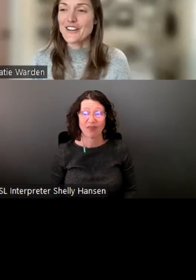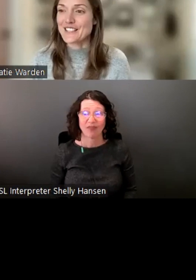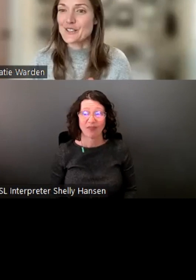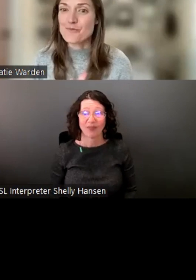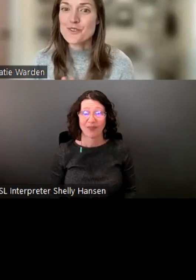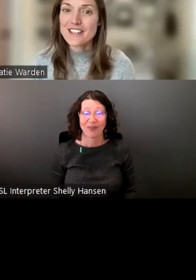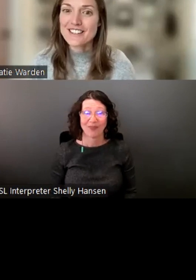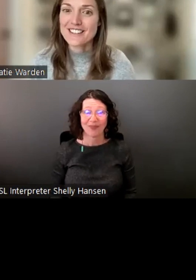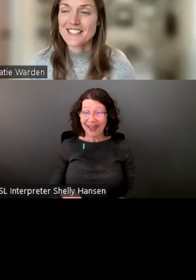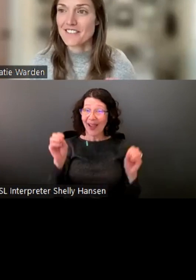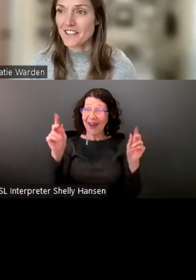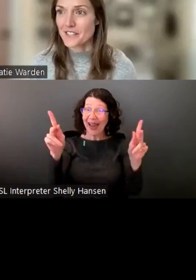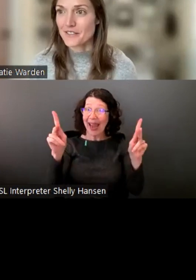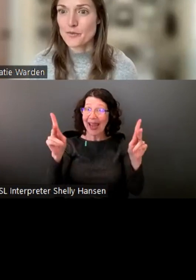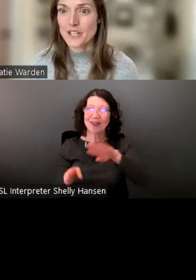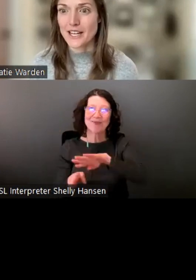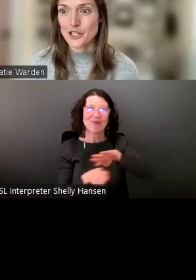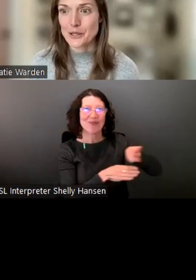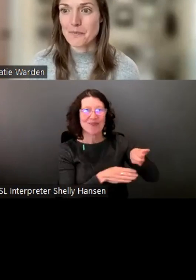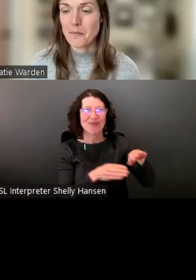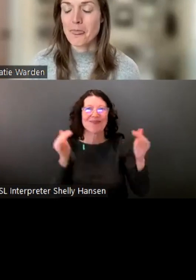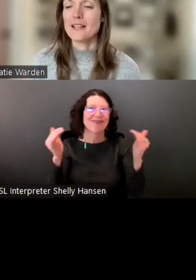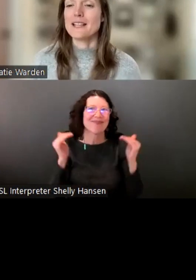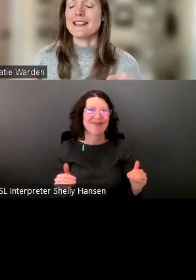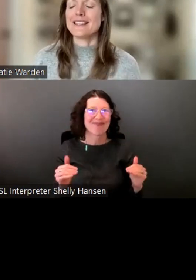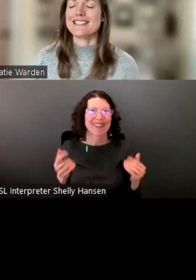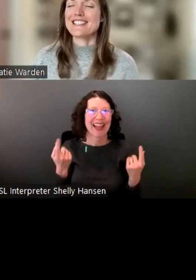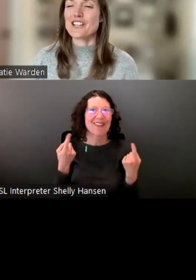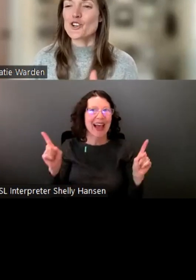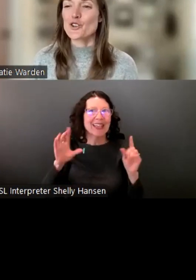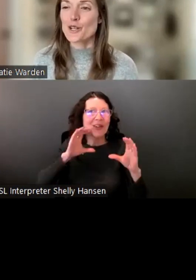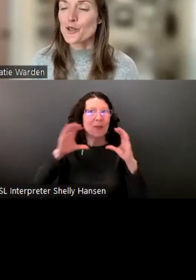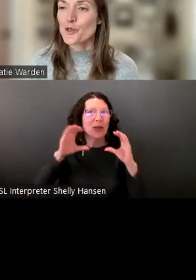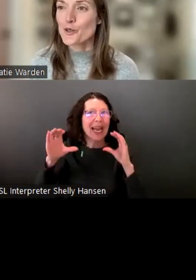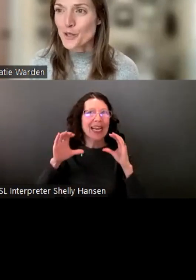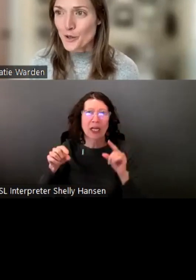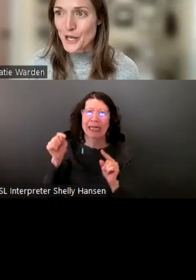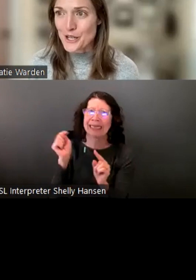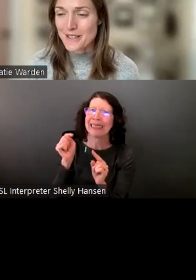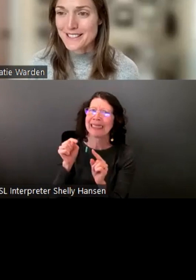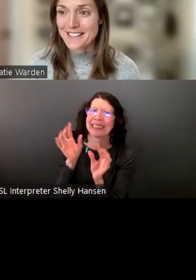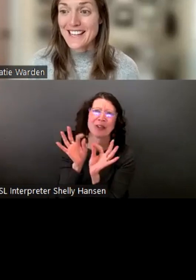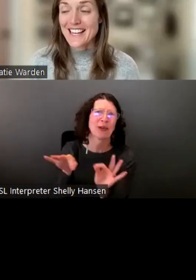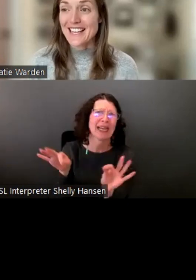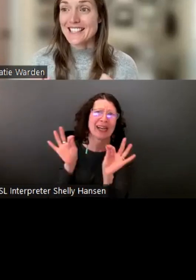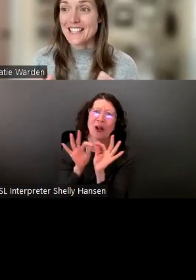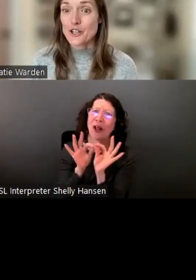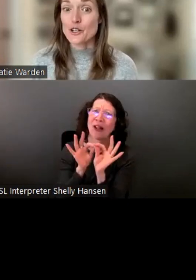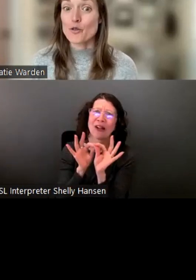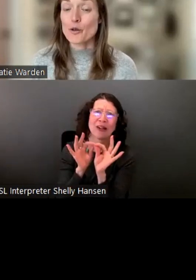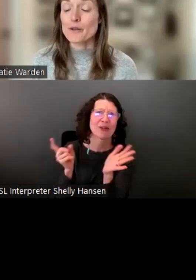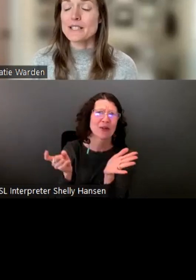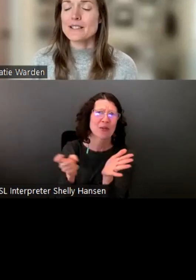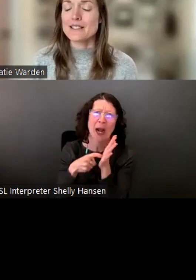Okay? So moving on to effective communication. This is a critical requirement in an area where we see